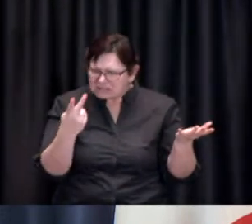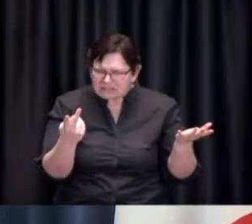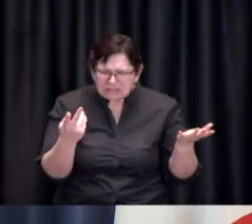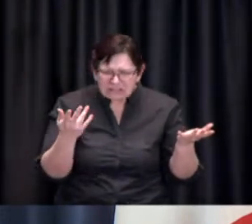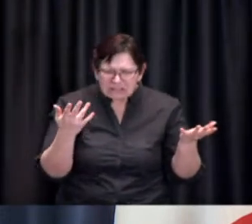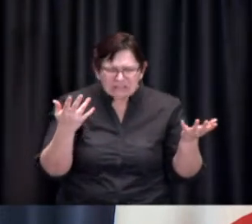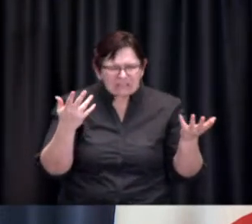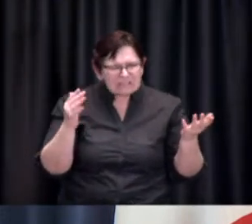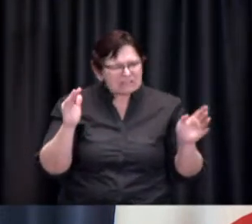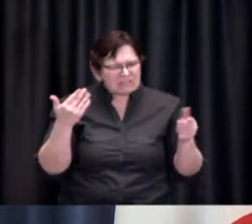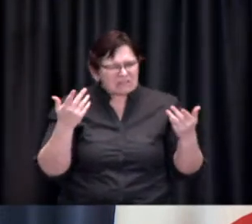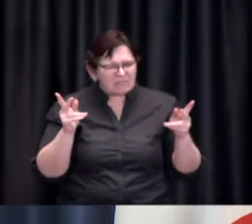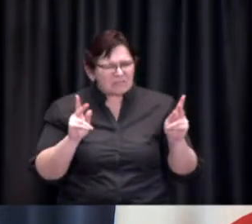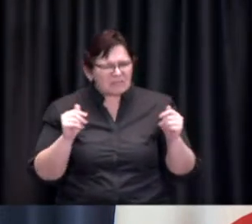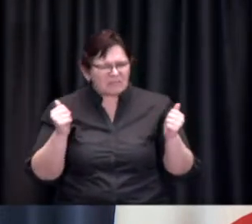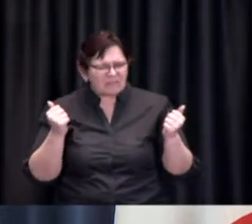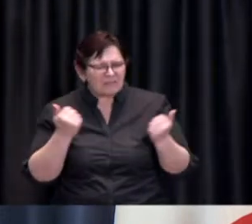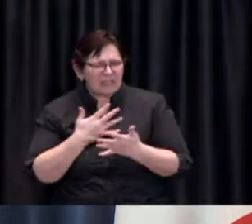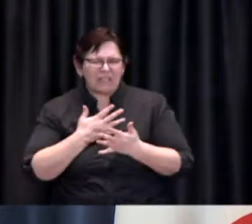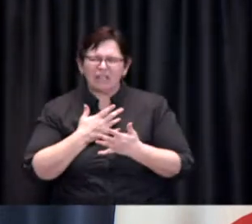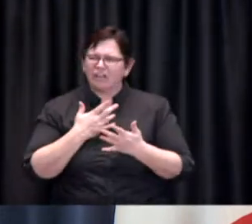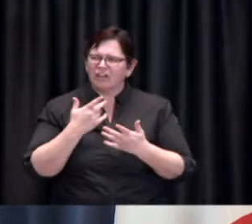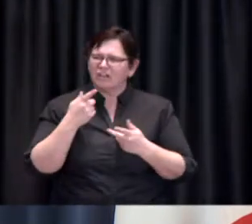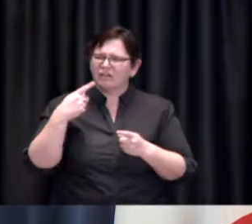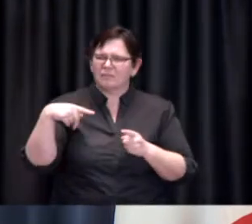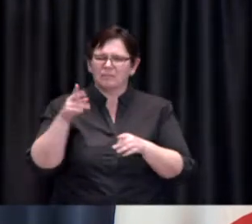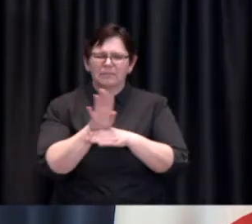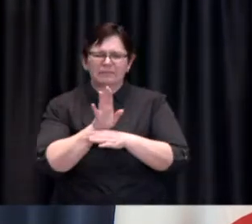not cooperating with public health playing out in other words have you seen any drop in